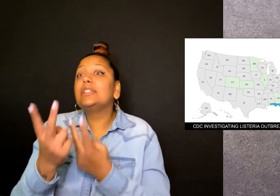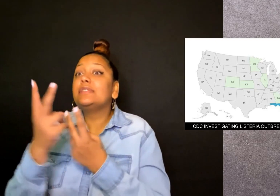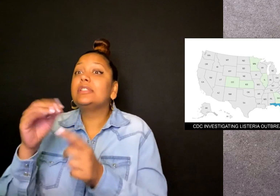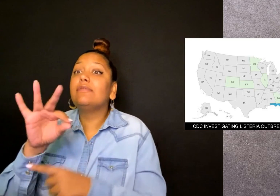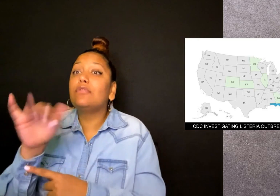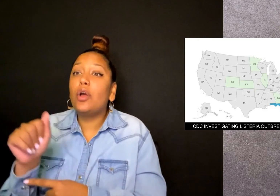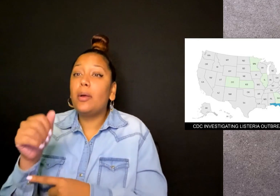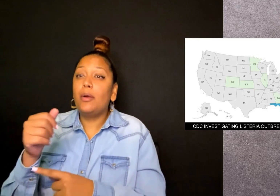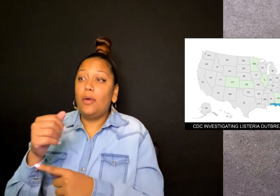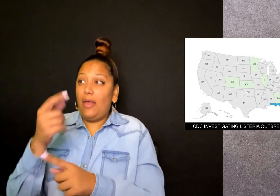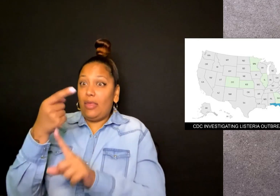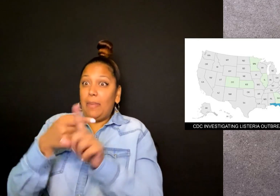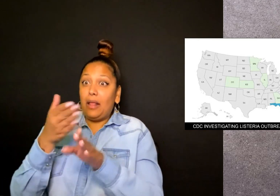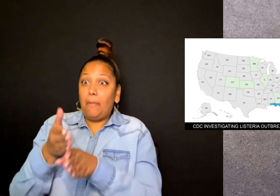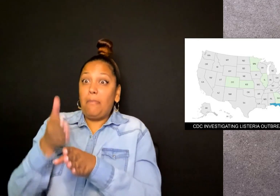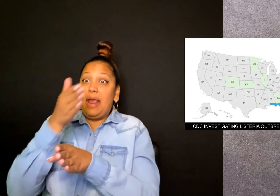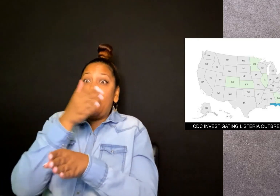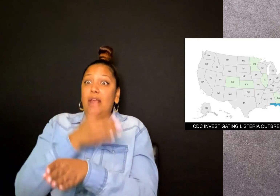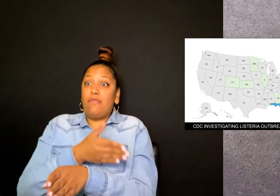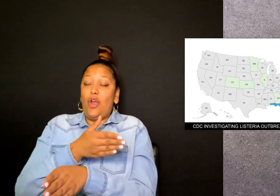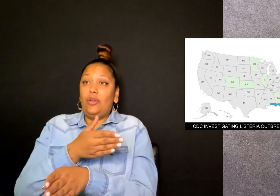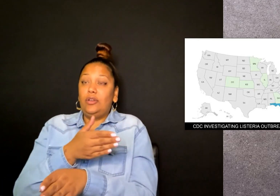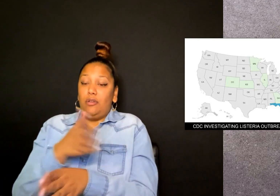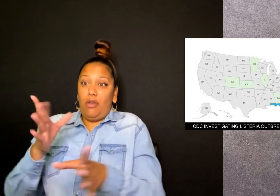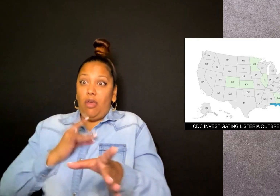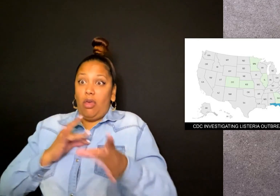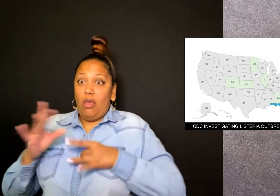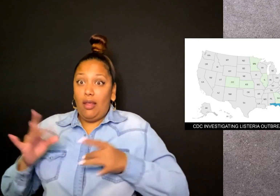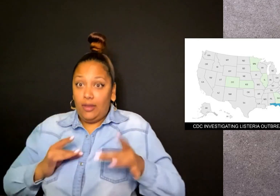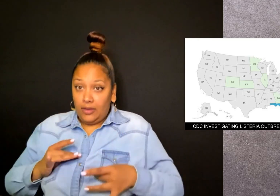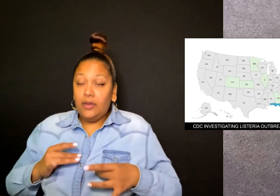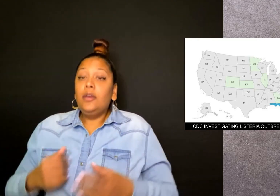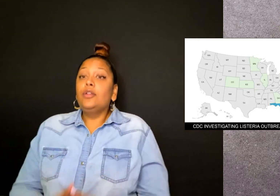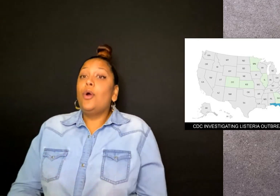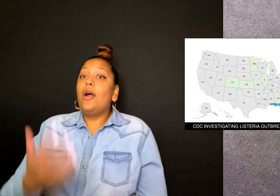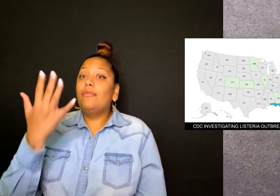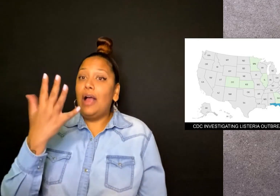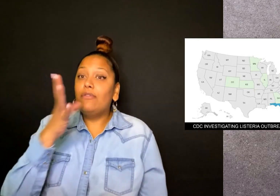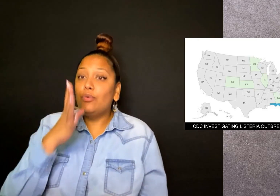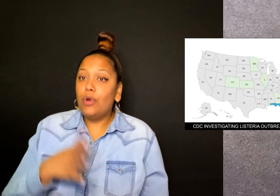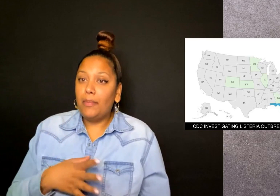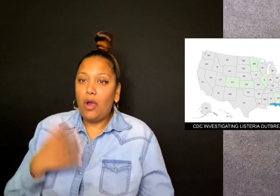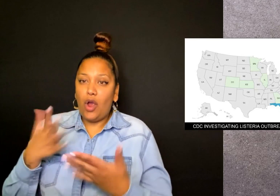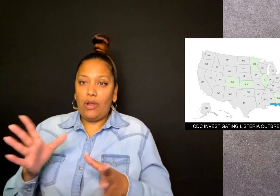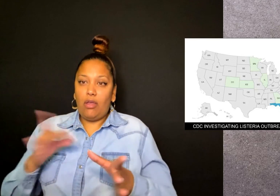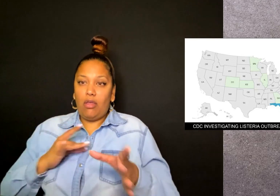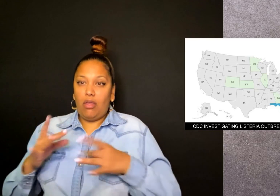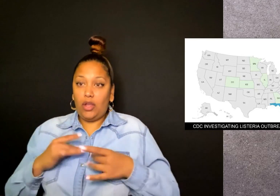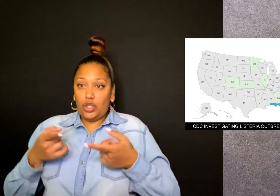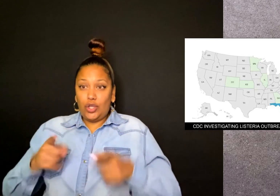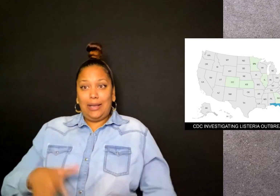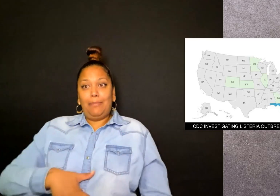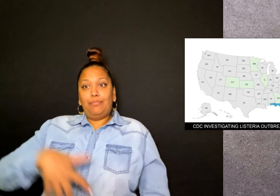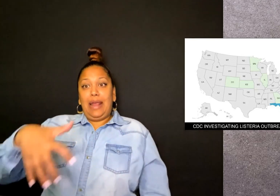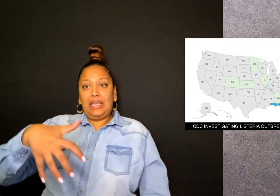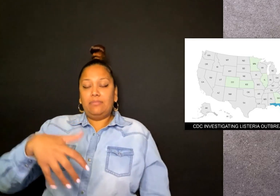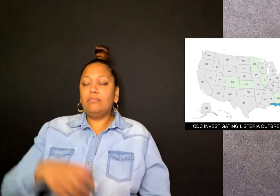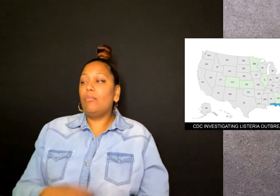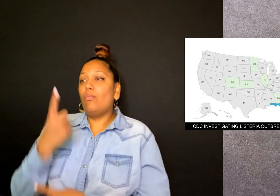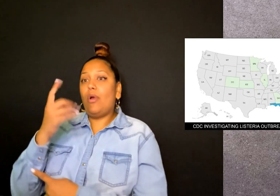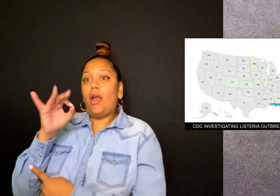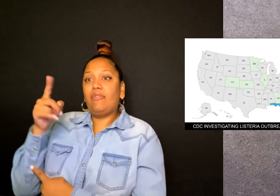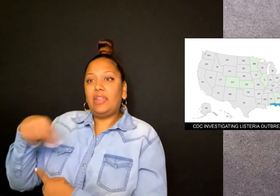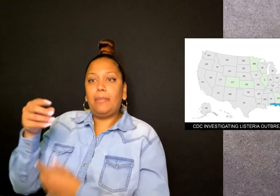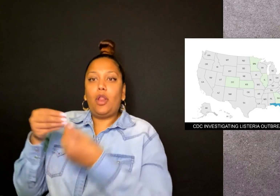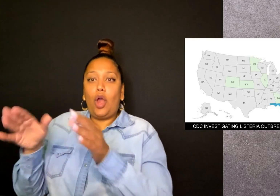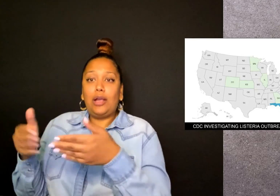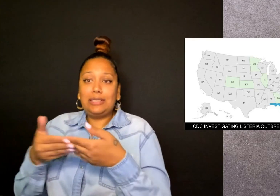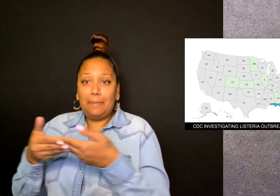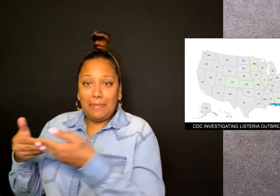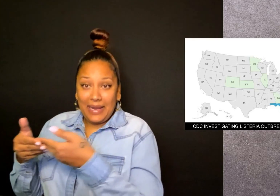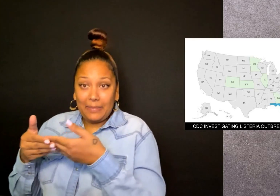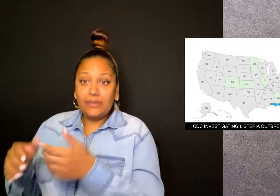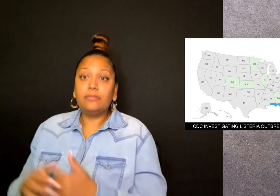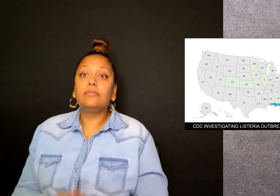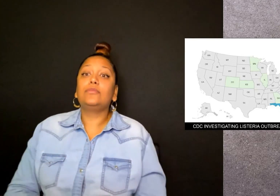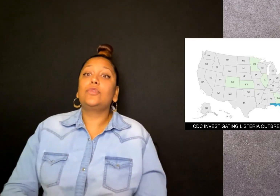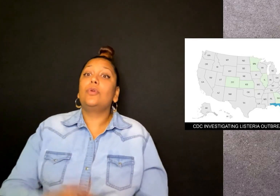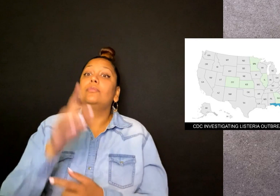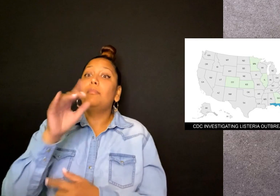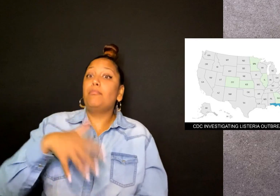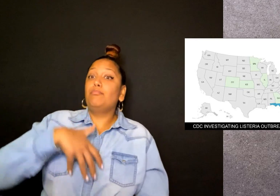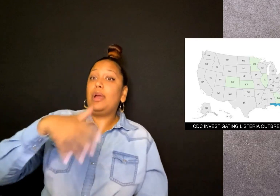had visited Florida in the months before getting infected five women were infected during pregnancy